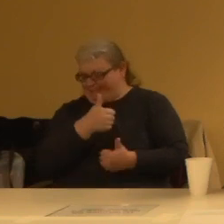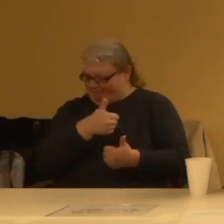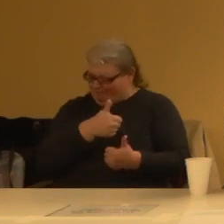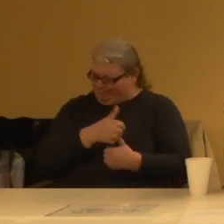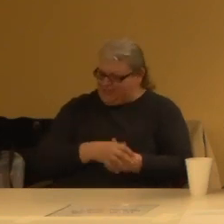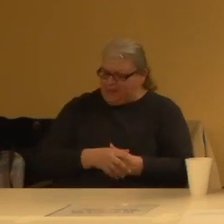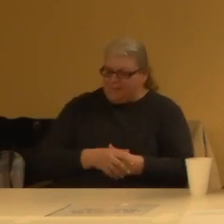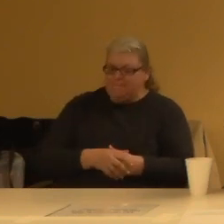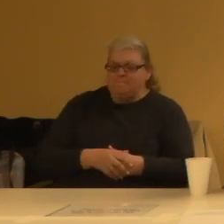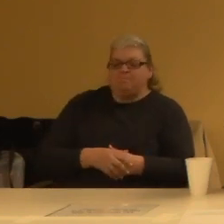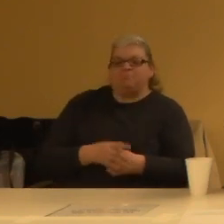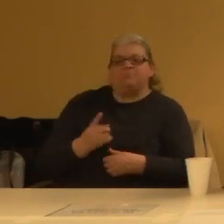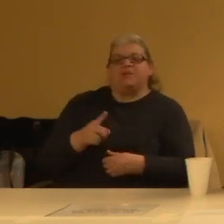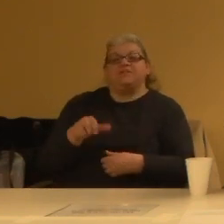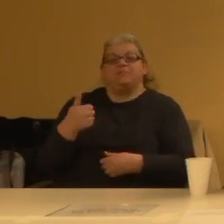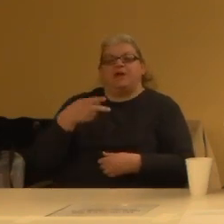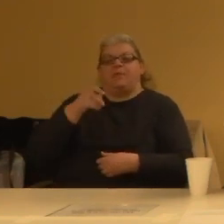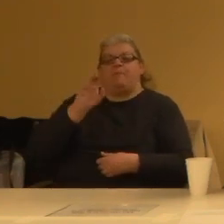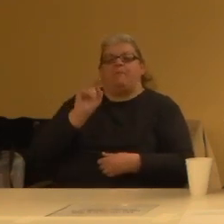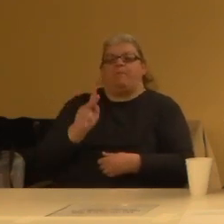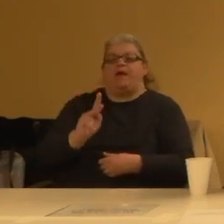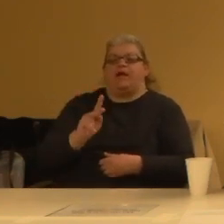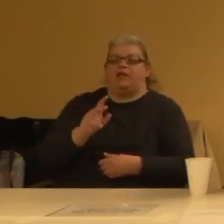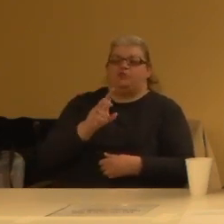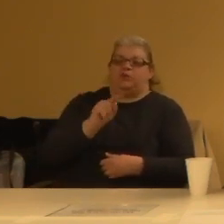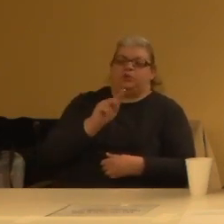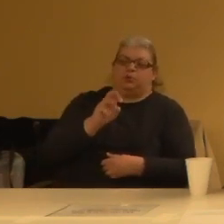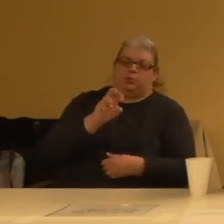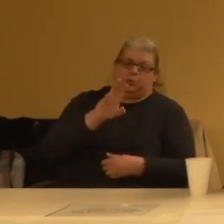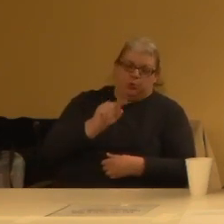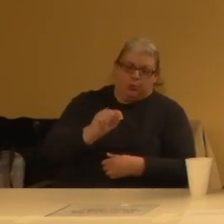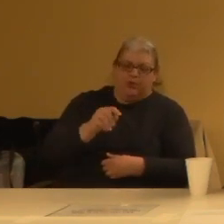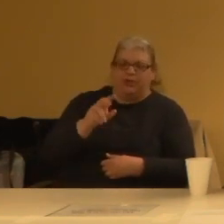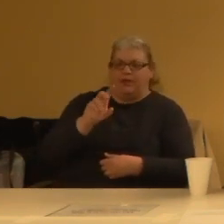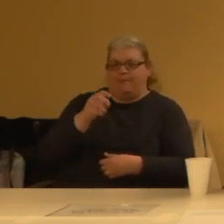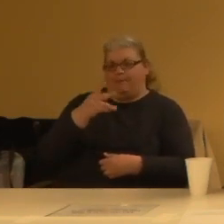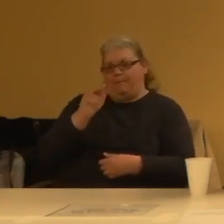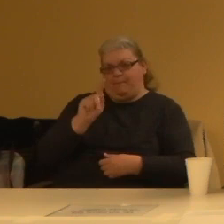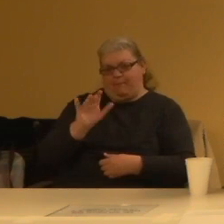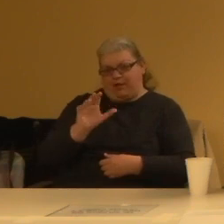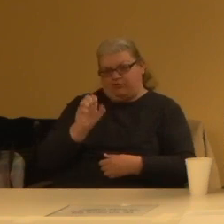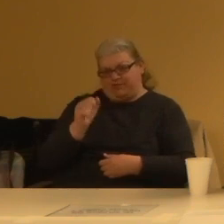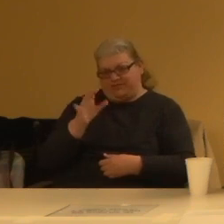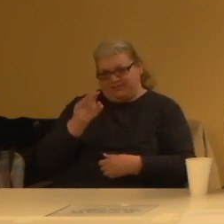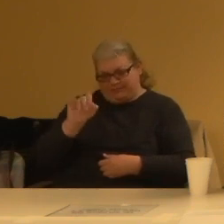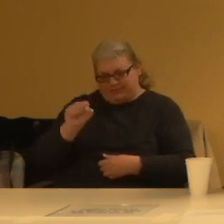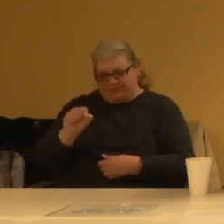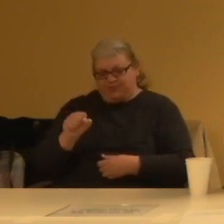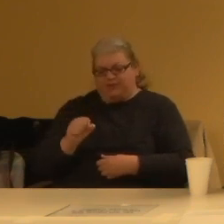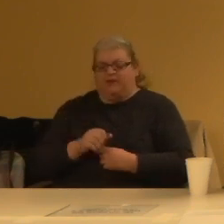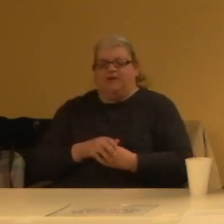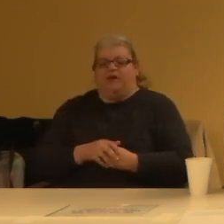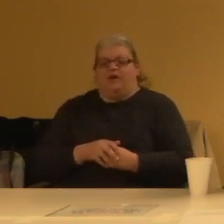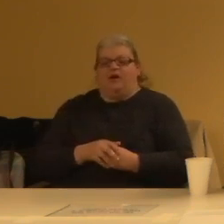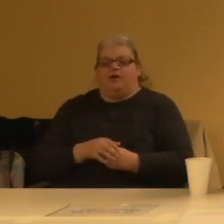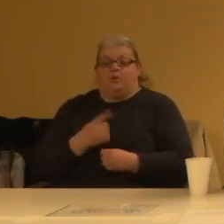I call them the Patricks, Patrick Tuite and Patrick Sims. And the thing that they, one of them was my master's degree advisor,